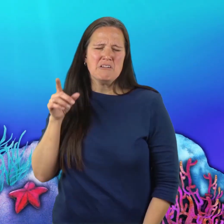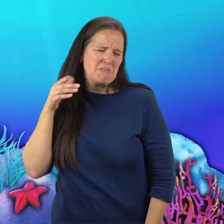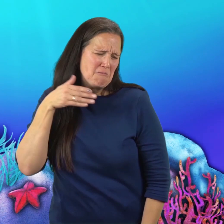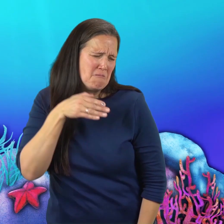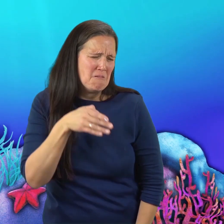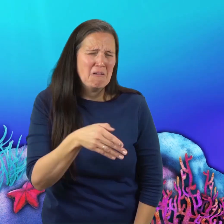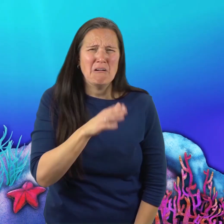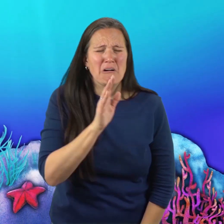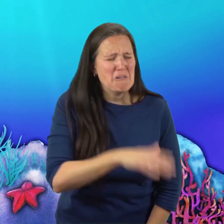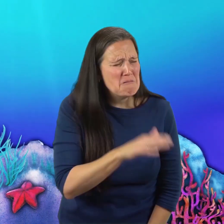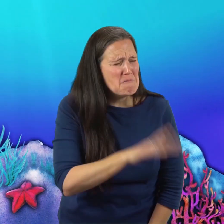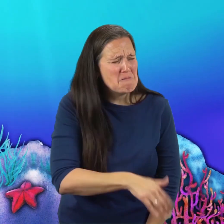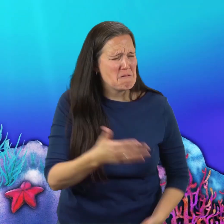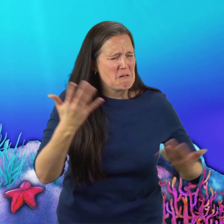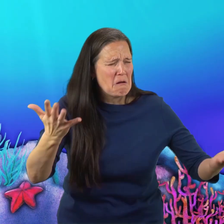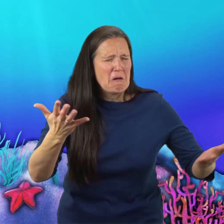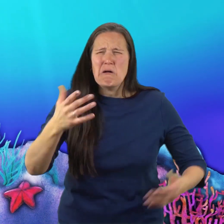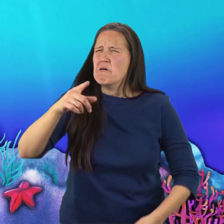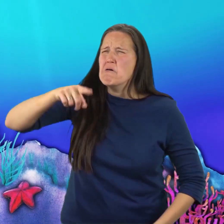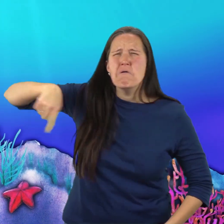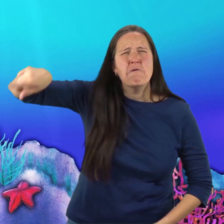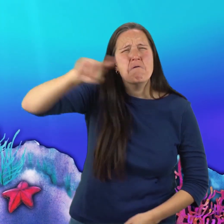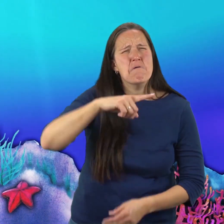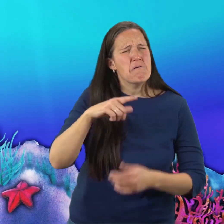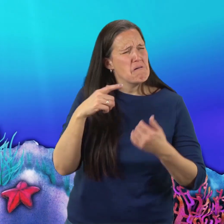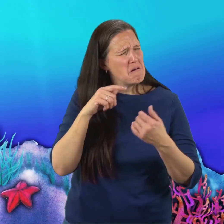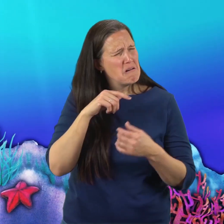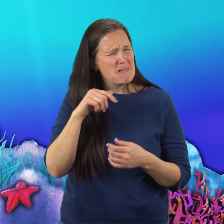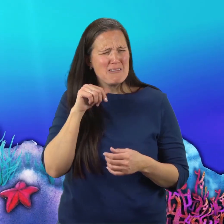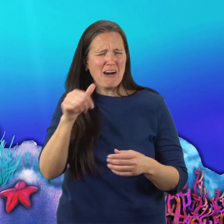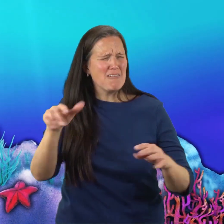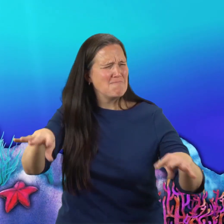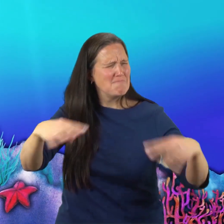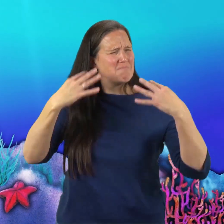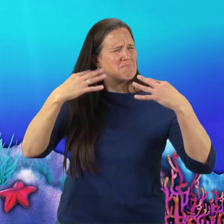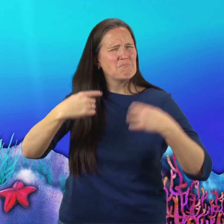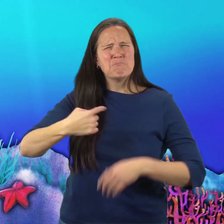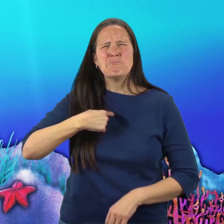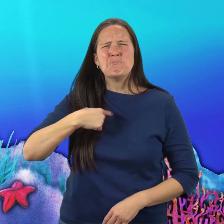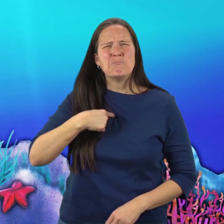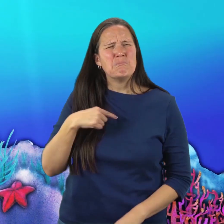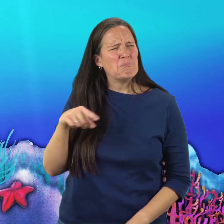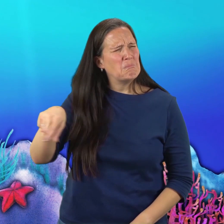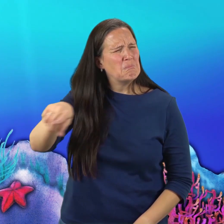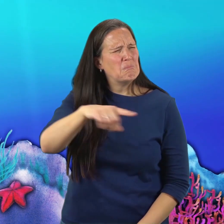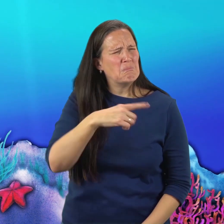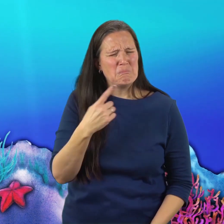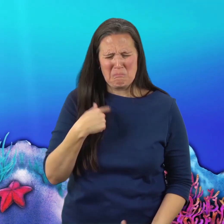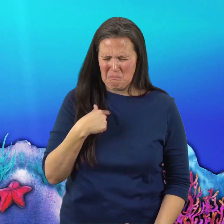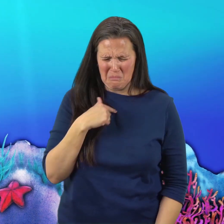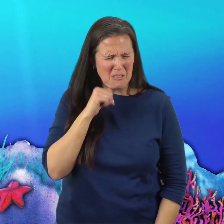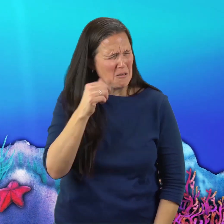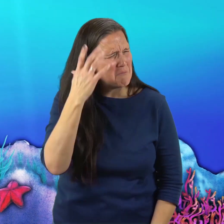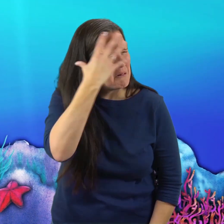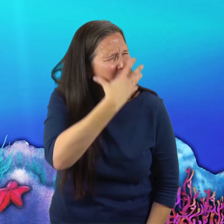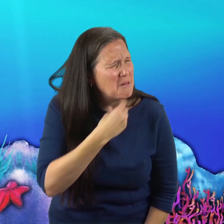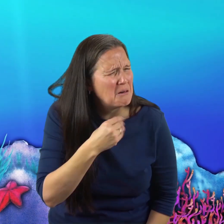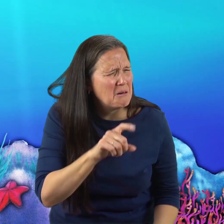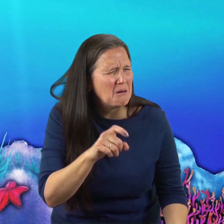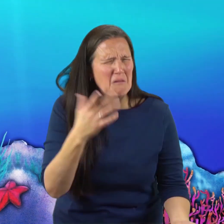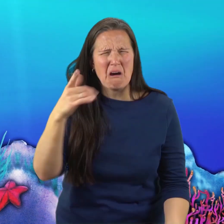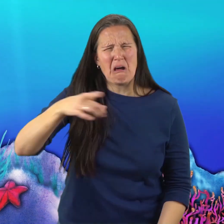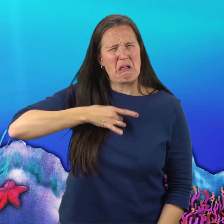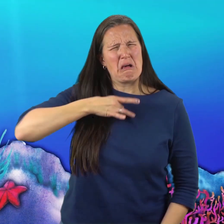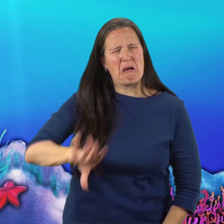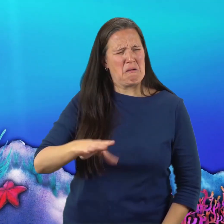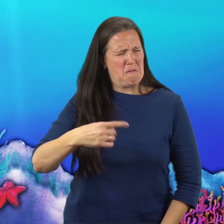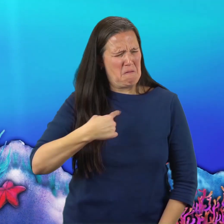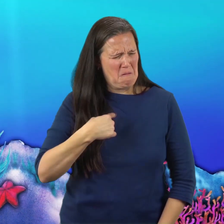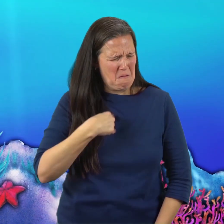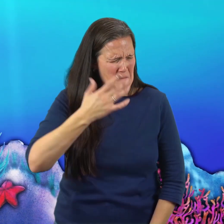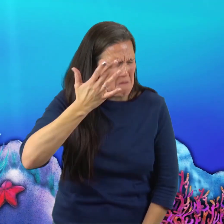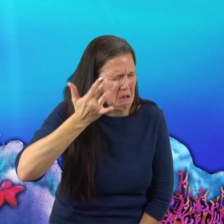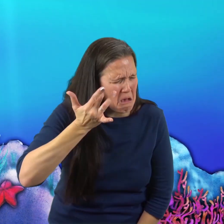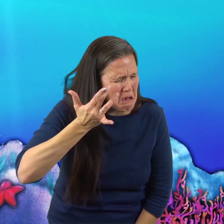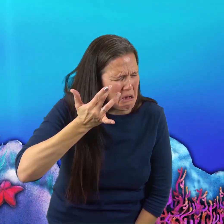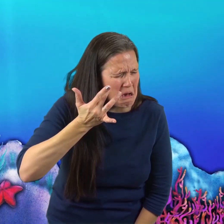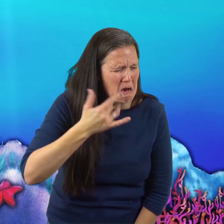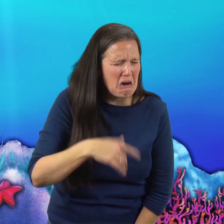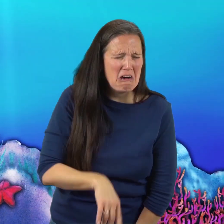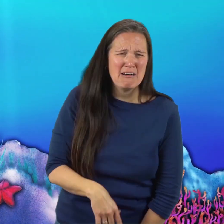“I really am beautiful. Why doesn’t anybody like me?”